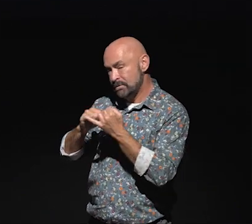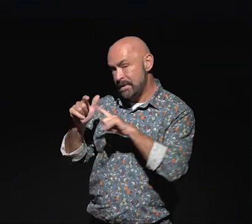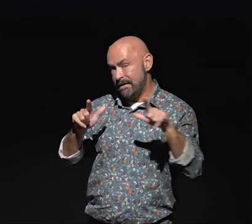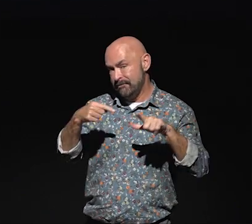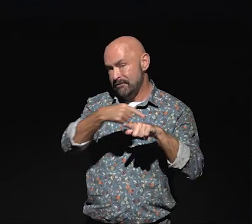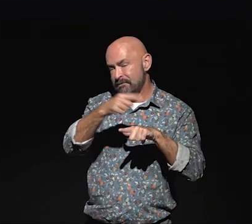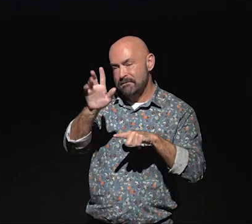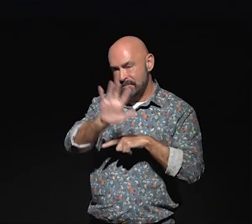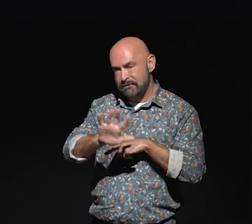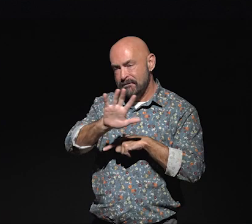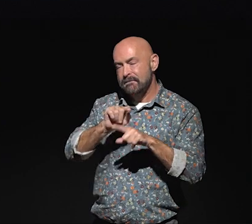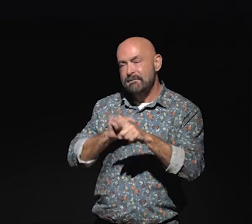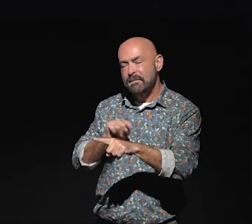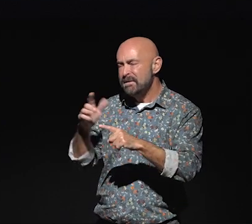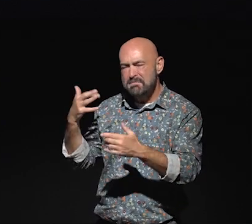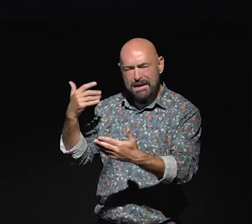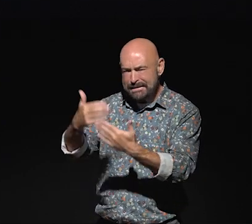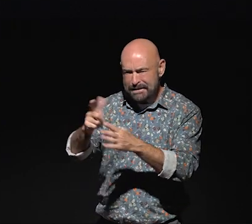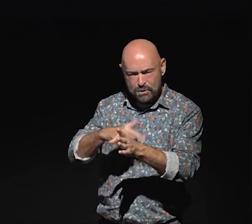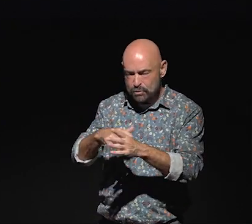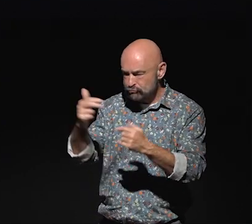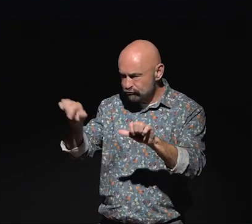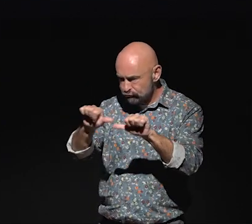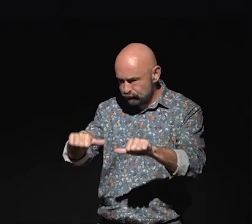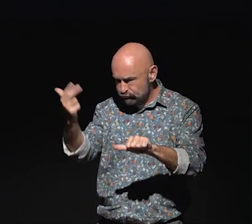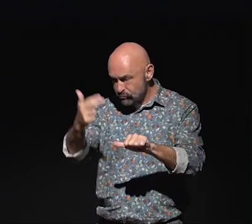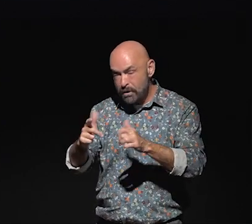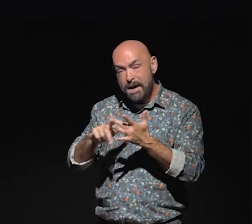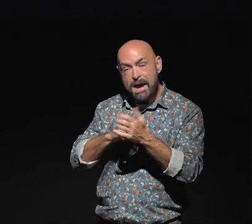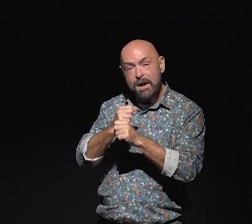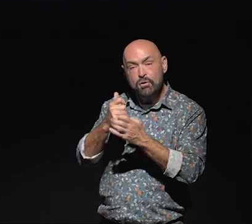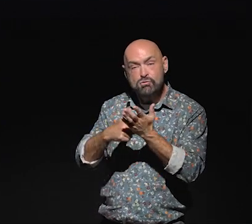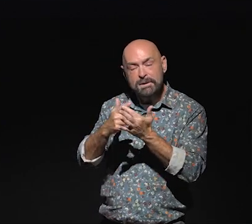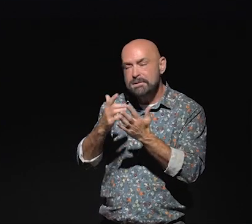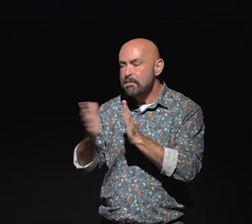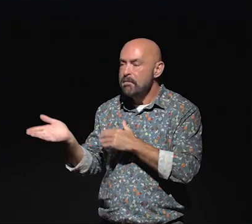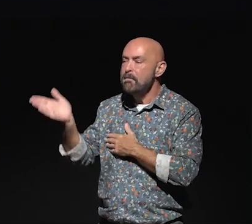This is a work that took many, many years to complete, and Ingres, in the meantime, had returned to Rome